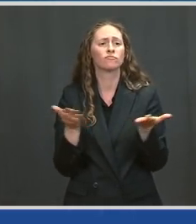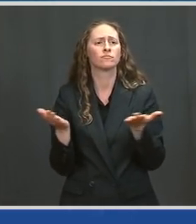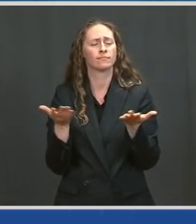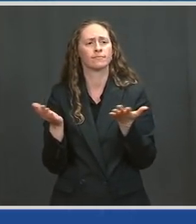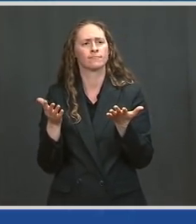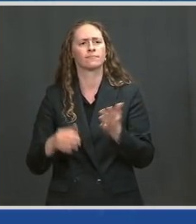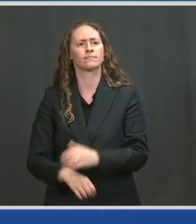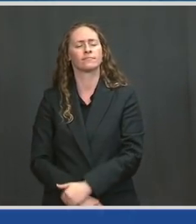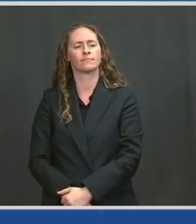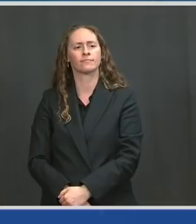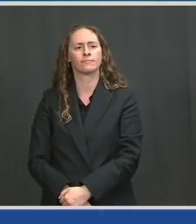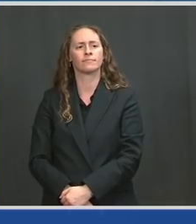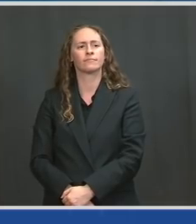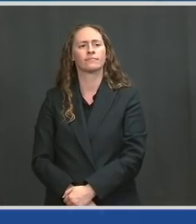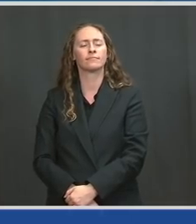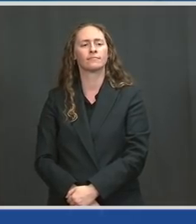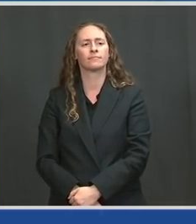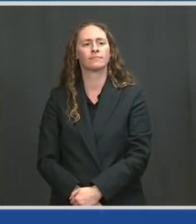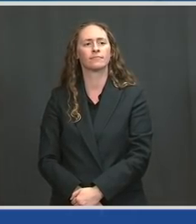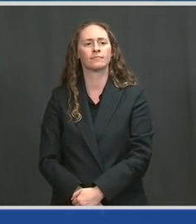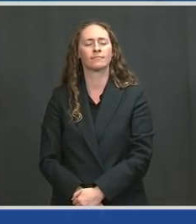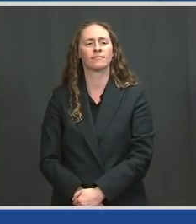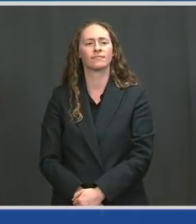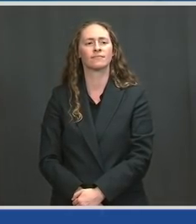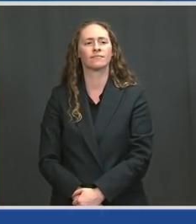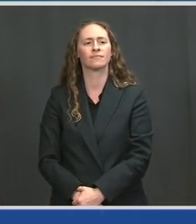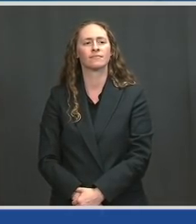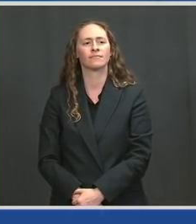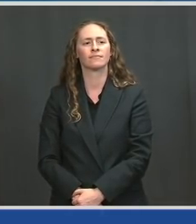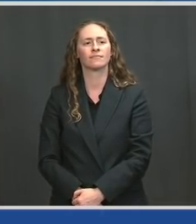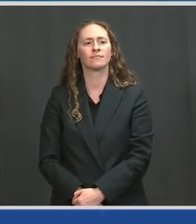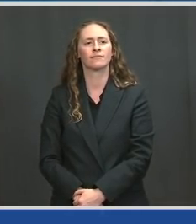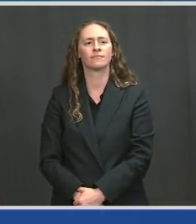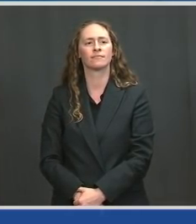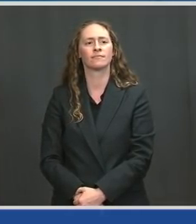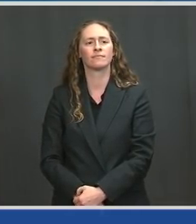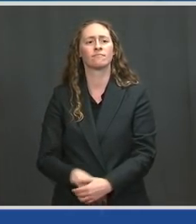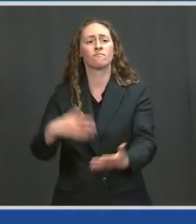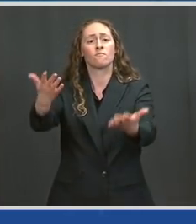on the soul of America. What happened in Greenwood was an act of hate and domestic terrorism